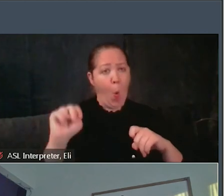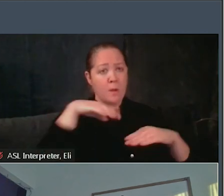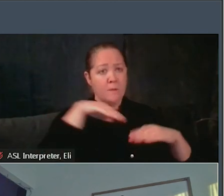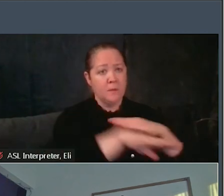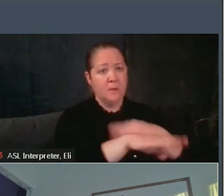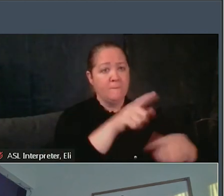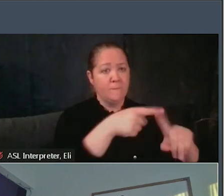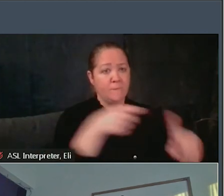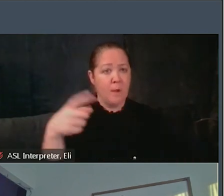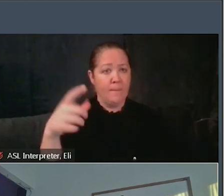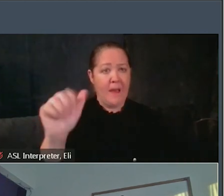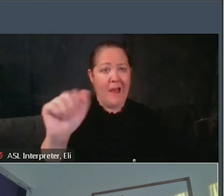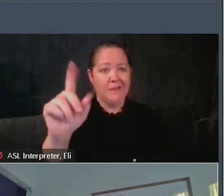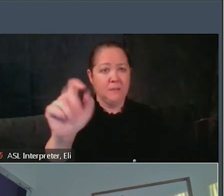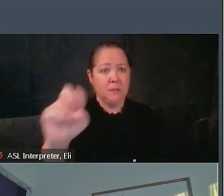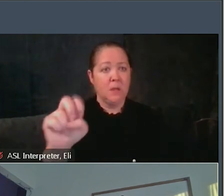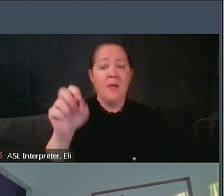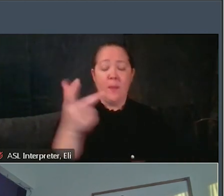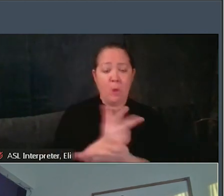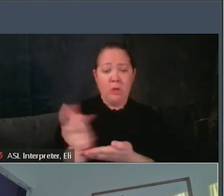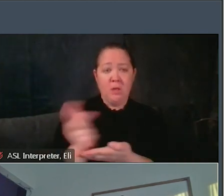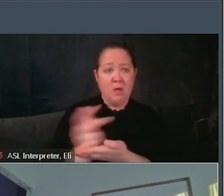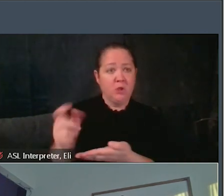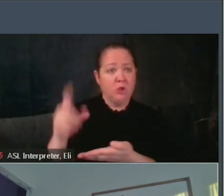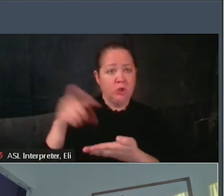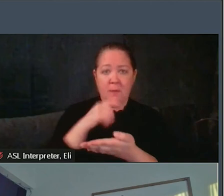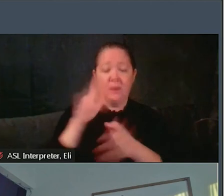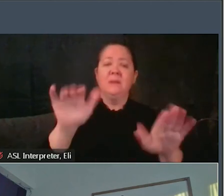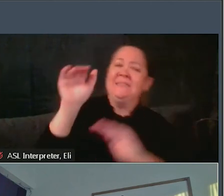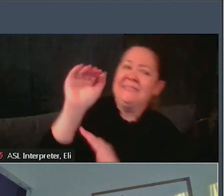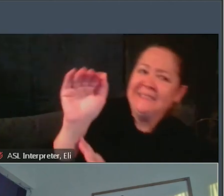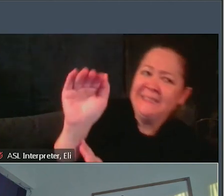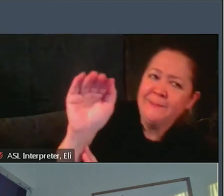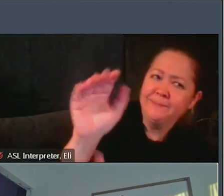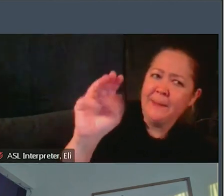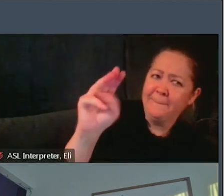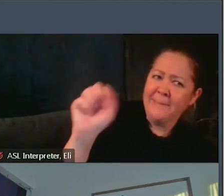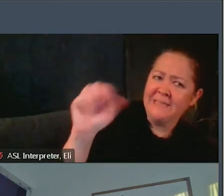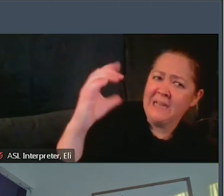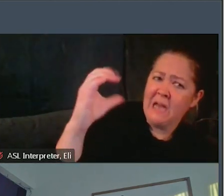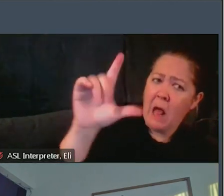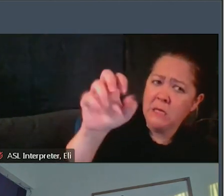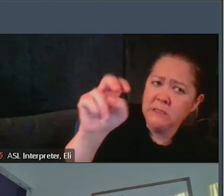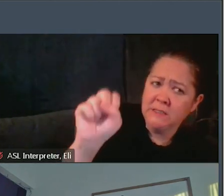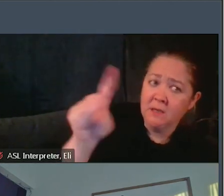should not be from Ernie banks Collins. How's Ms. Collins. I'm gonna stop you for a second. Just hold your thought.